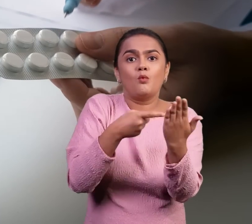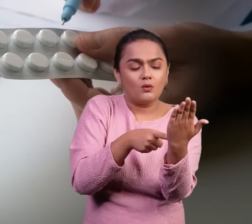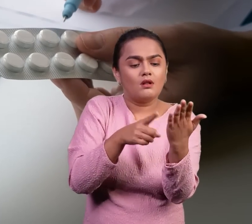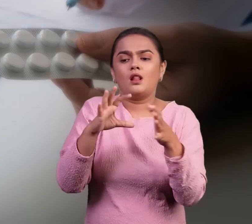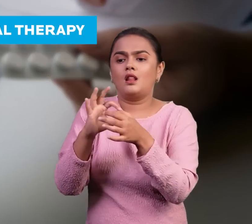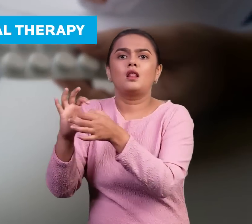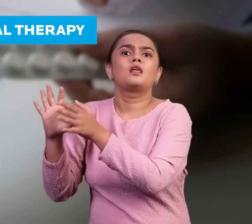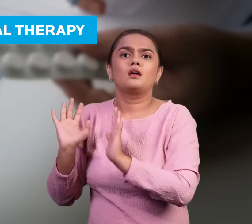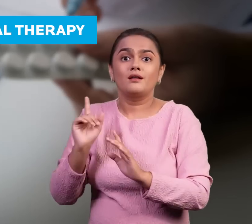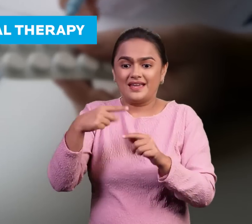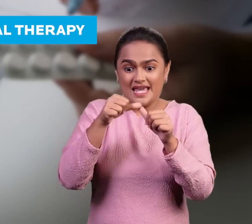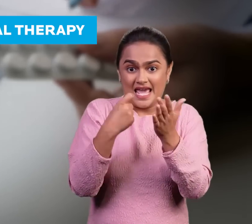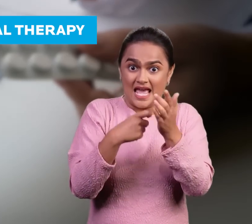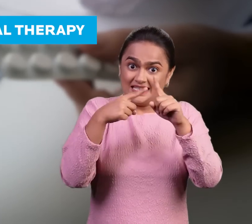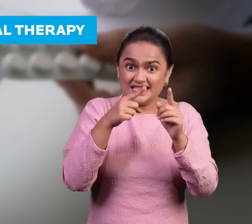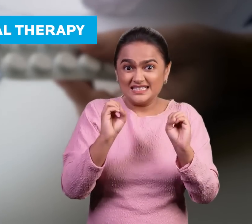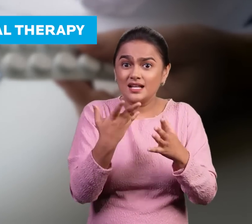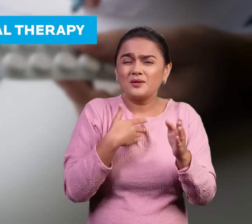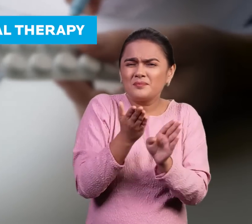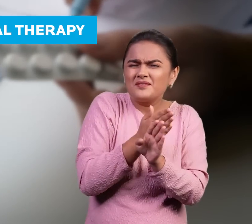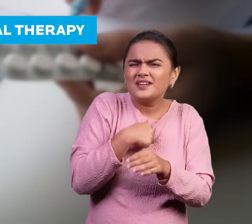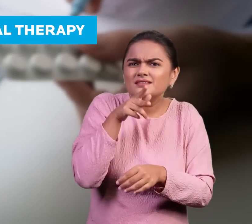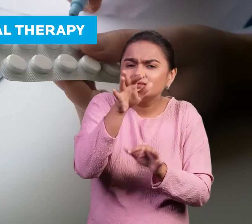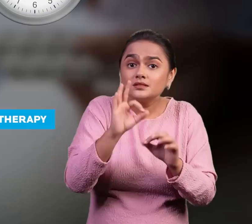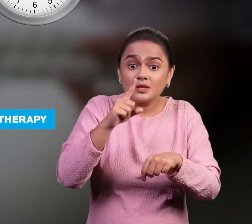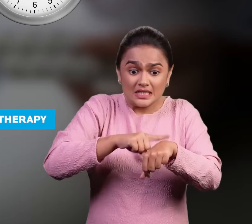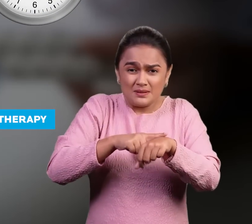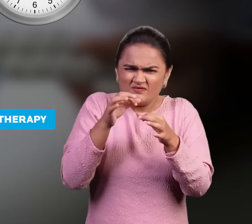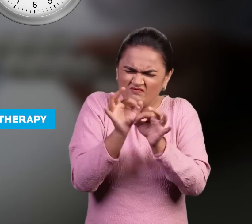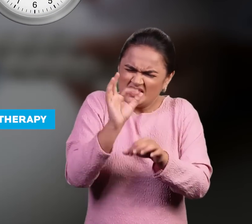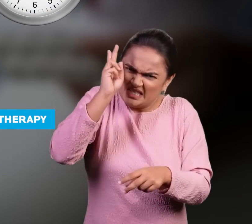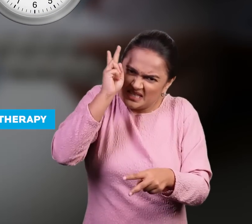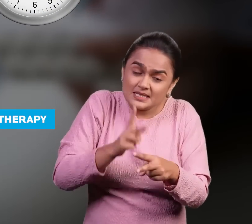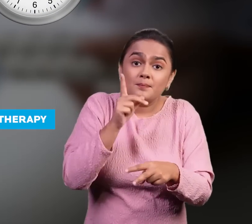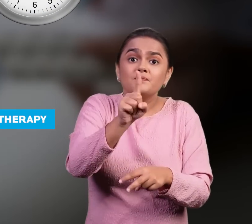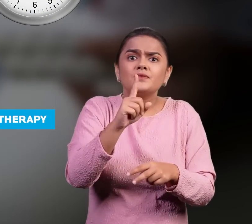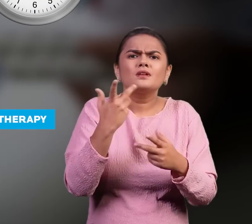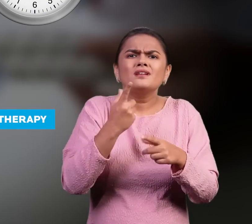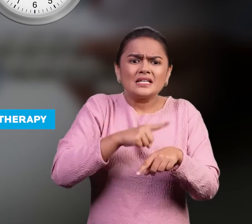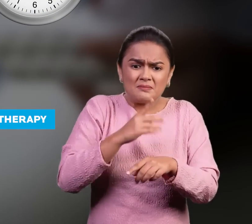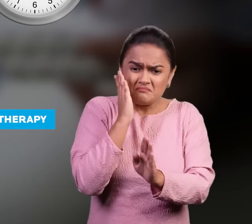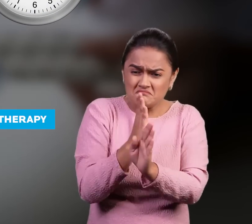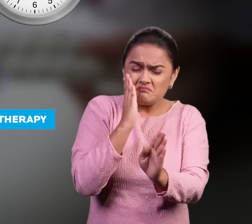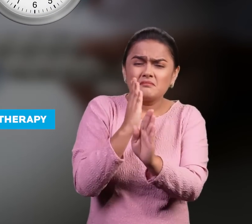When starting Antiretroviral Therapy (ART), it's crucial to take your medicines at a fixed time. And why so?